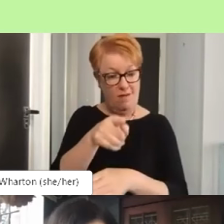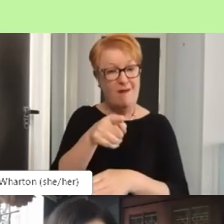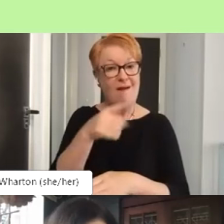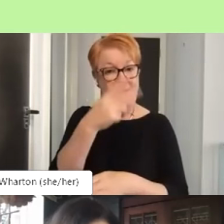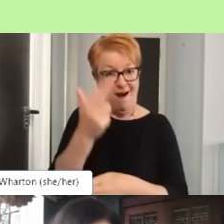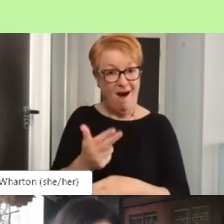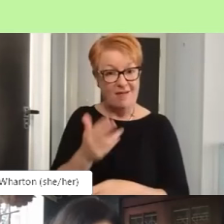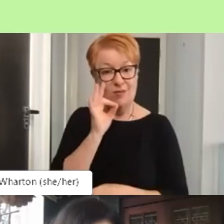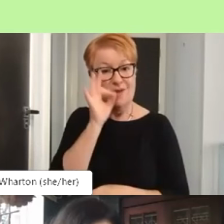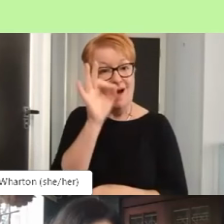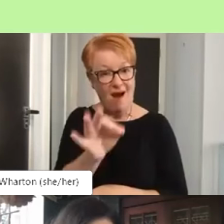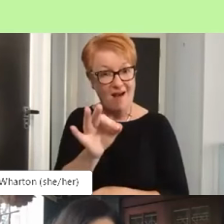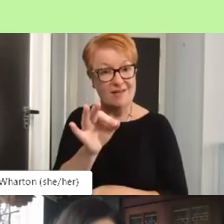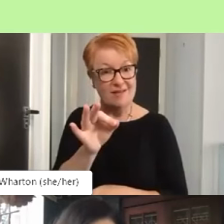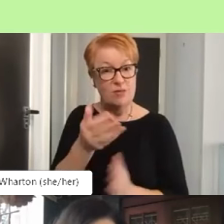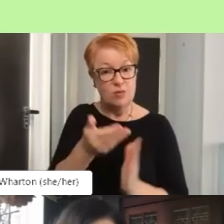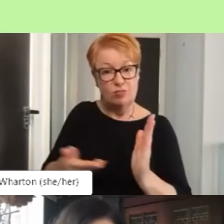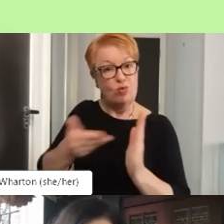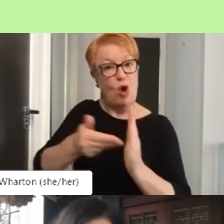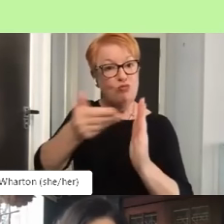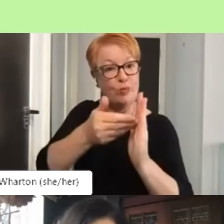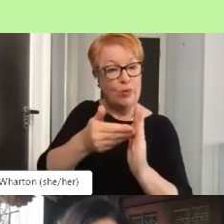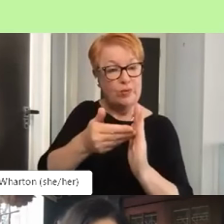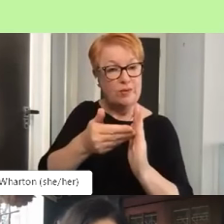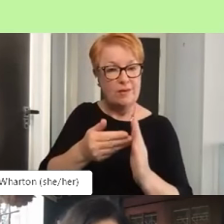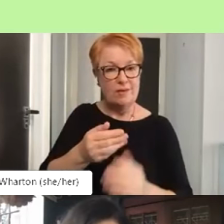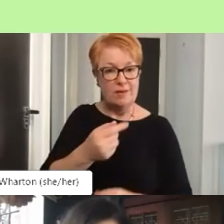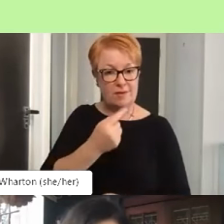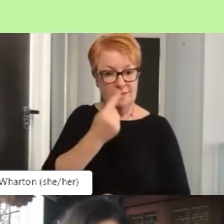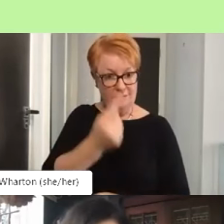Watching archival footage of the Commonwealth Games, particularly from the mid-20th century,